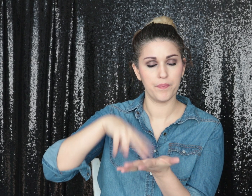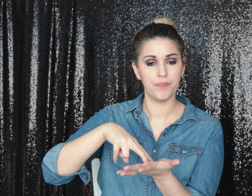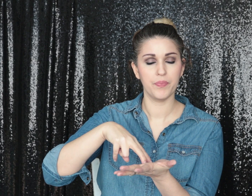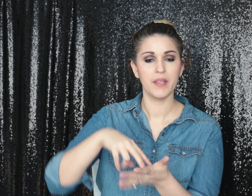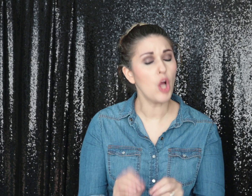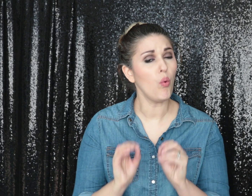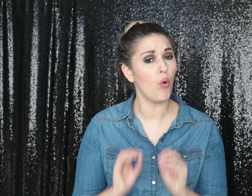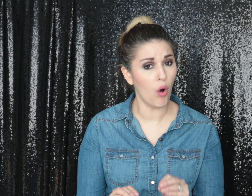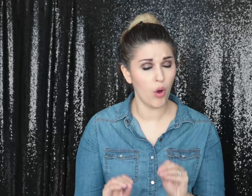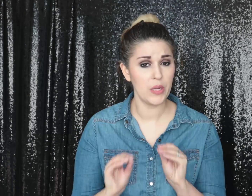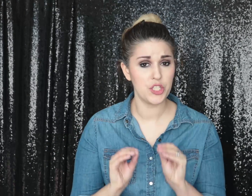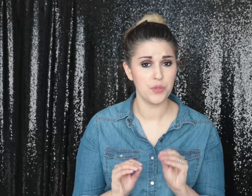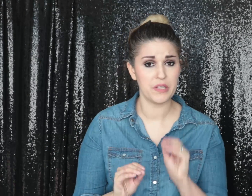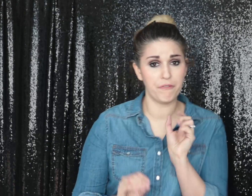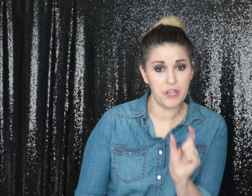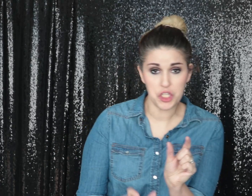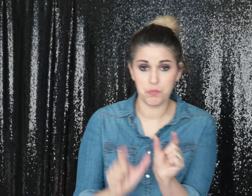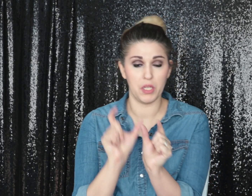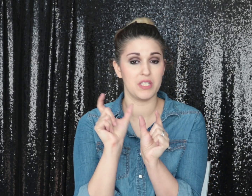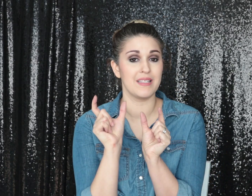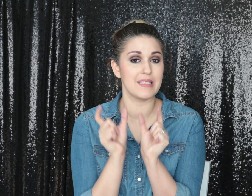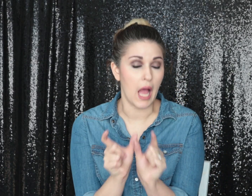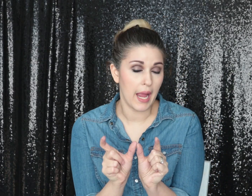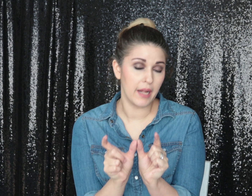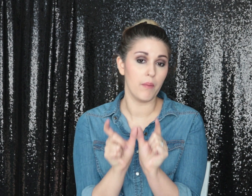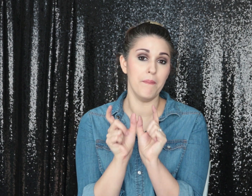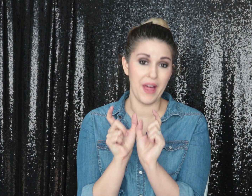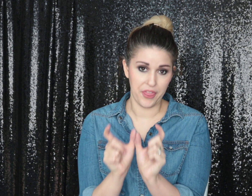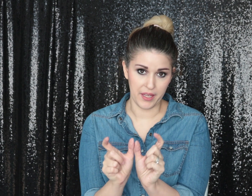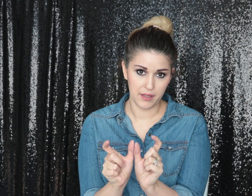You don't always use the finish plus the sign method.